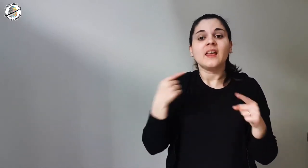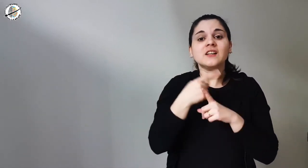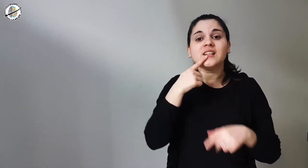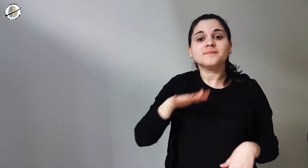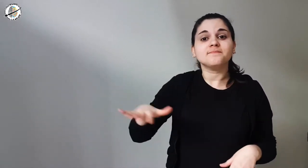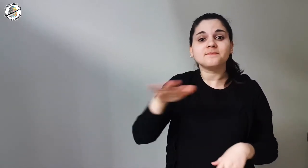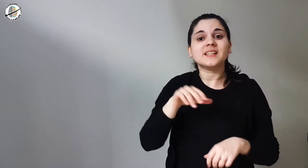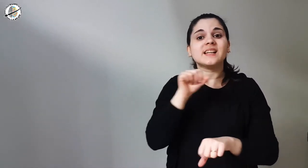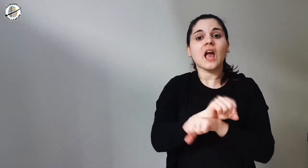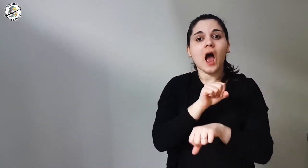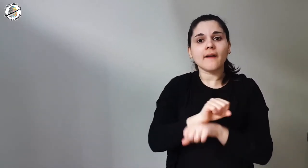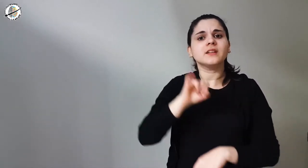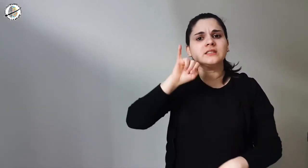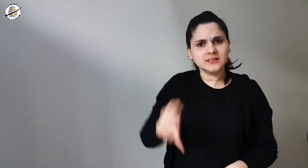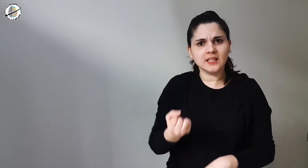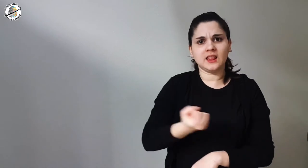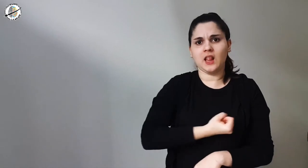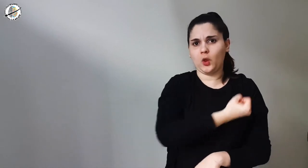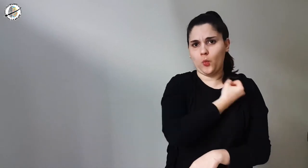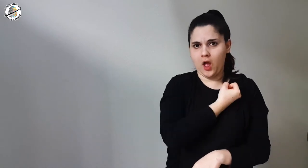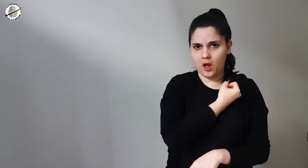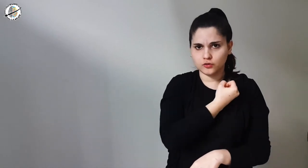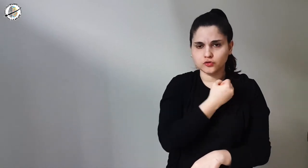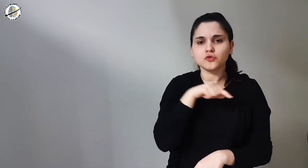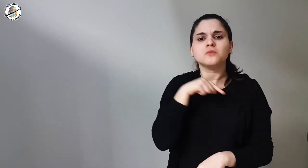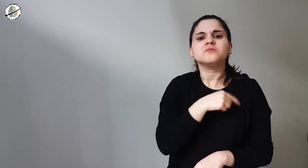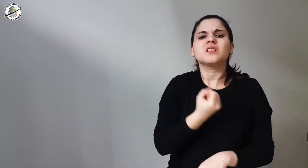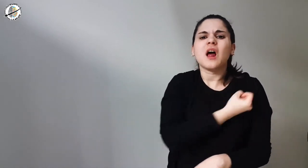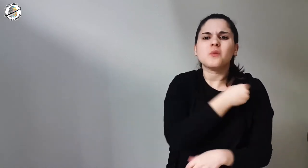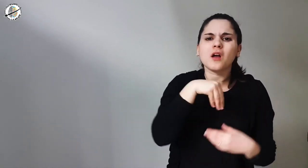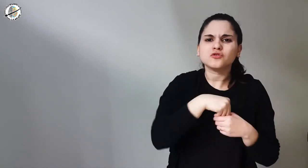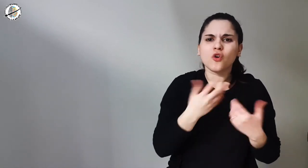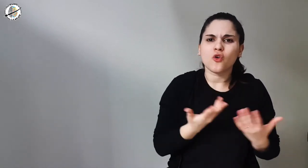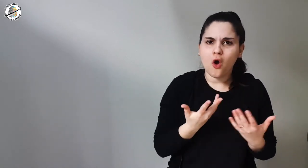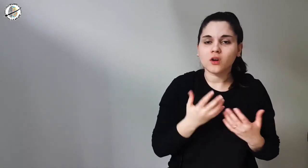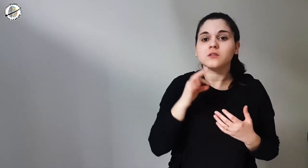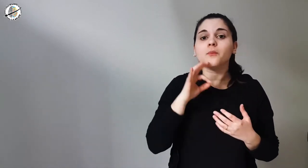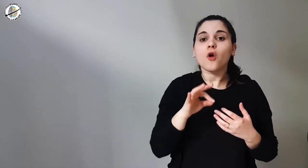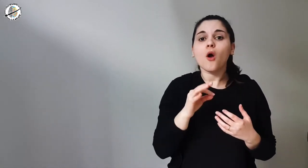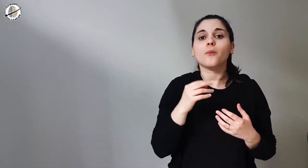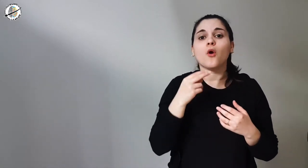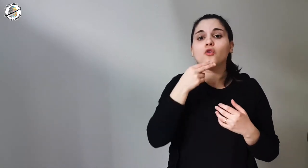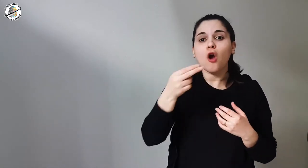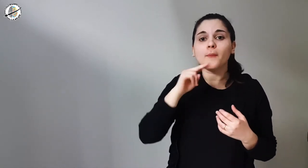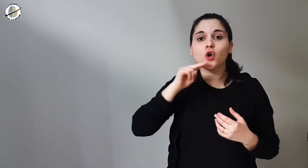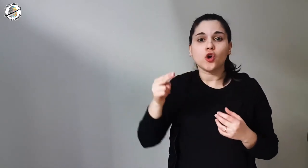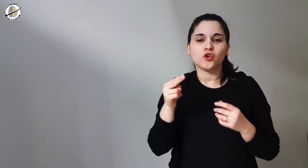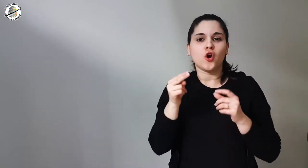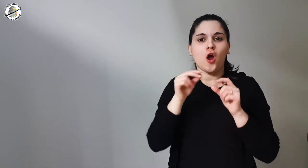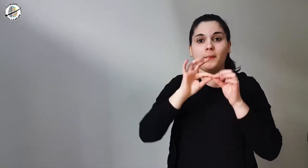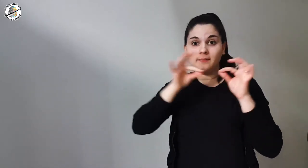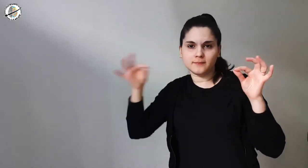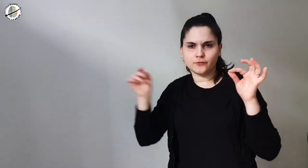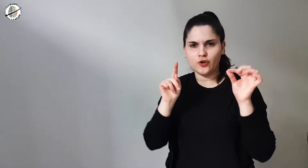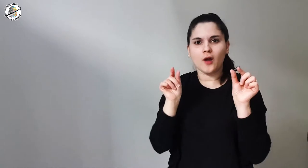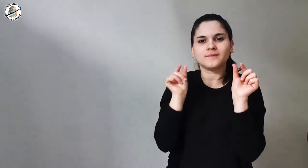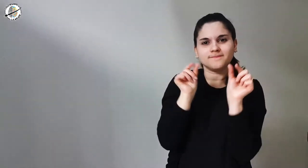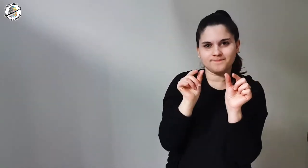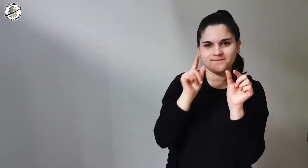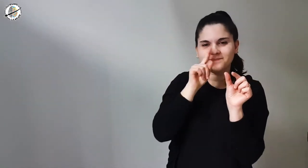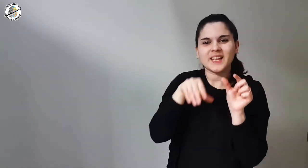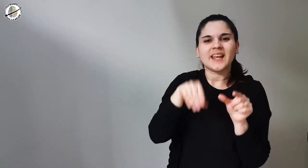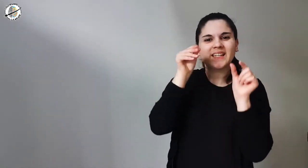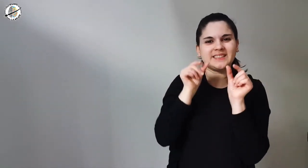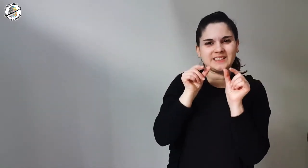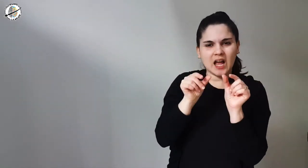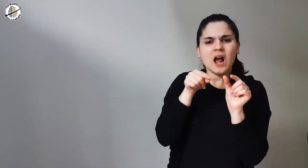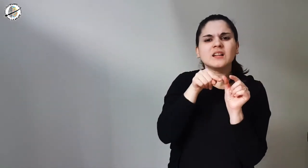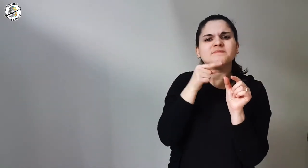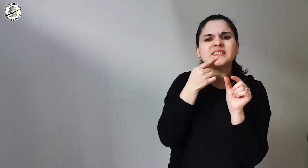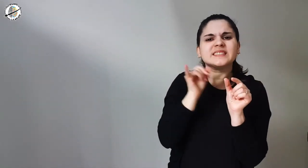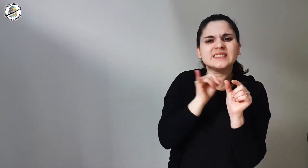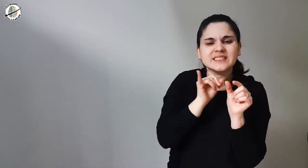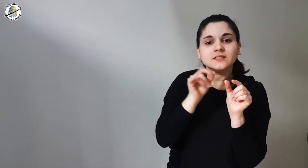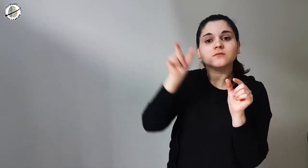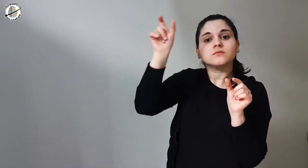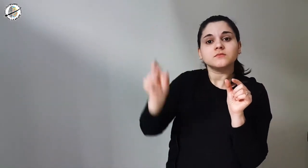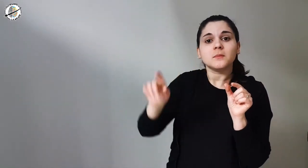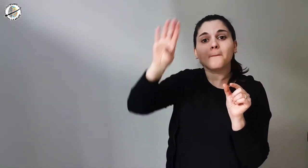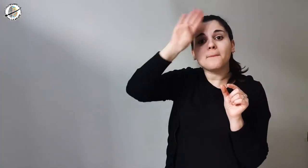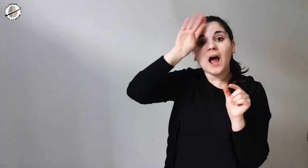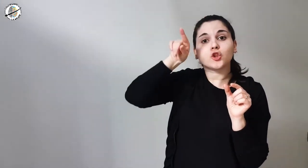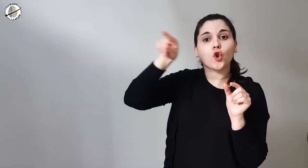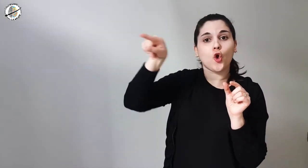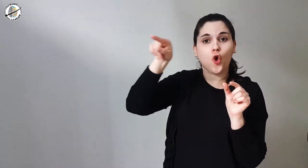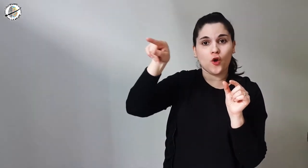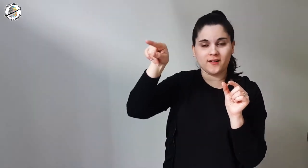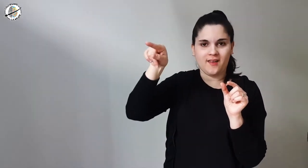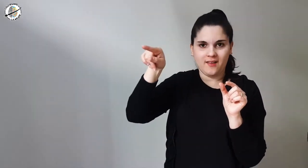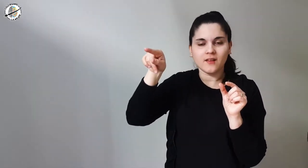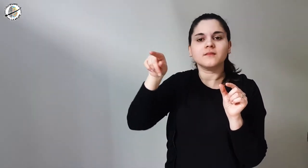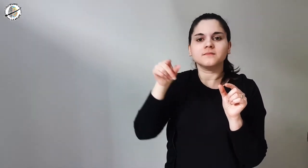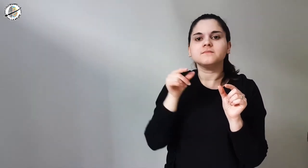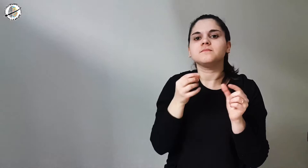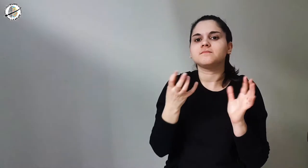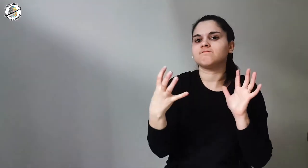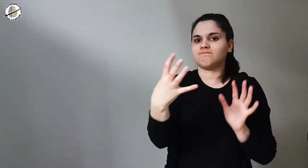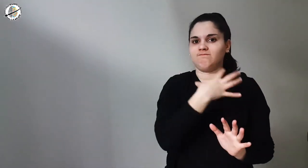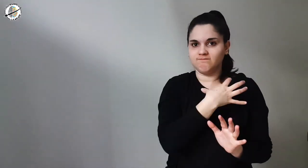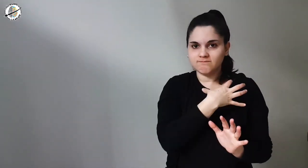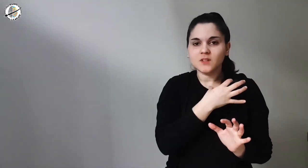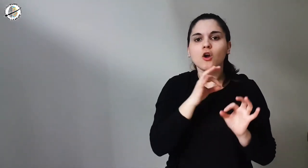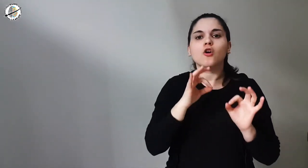Instead slaves could get tattooed but with their master's initials,